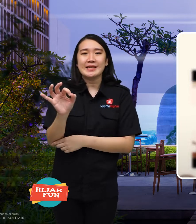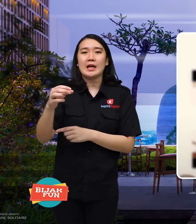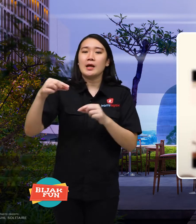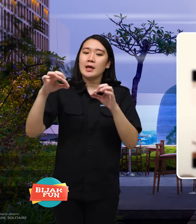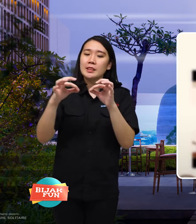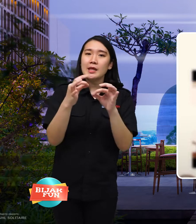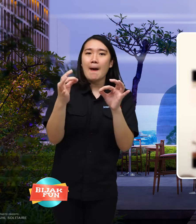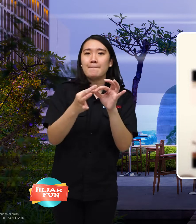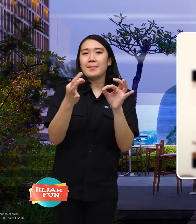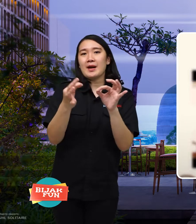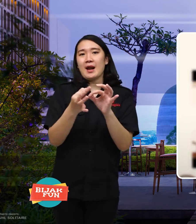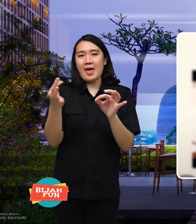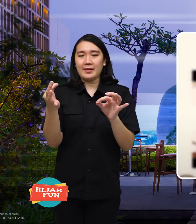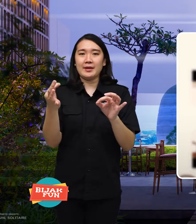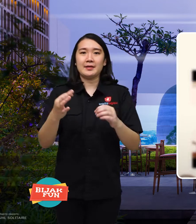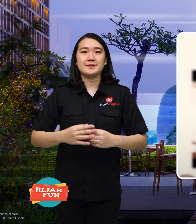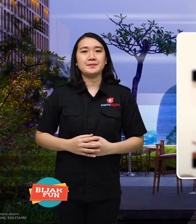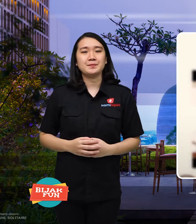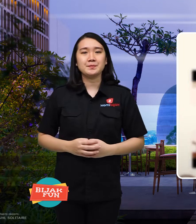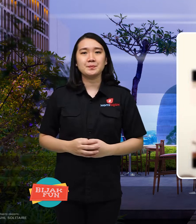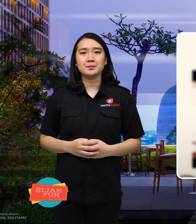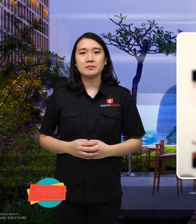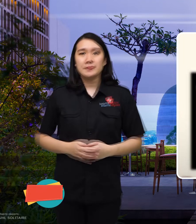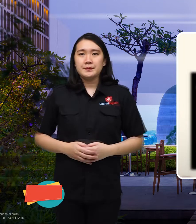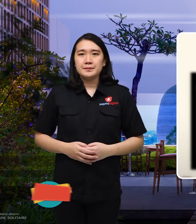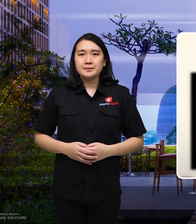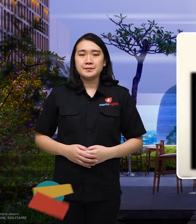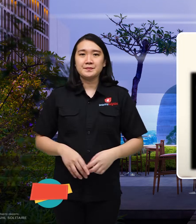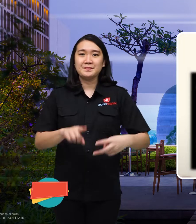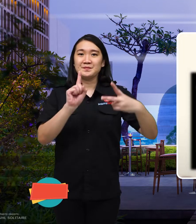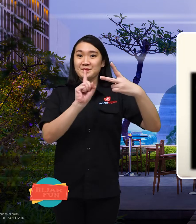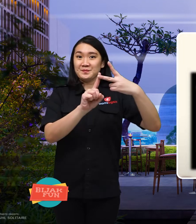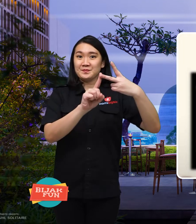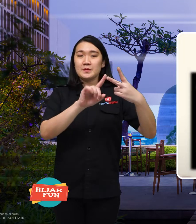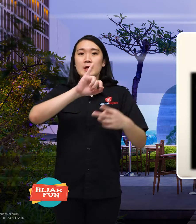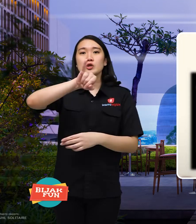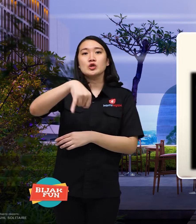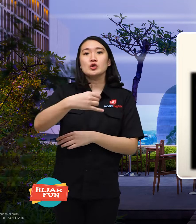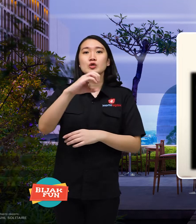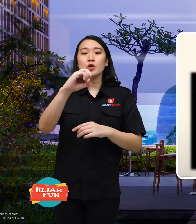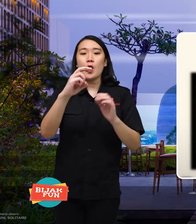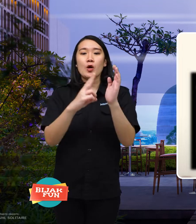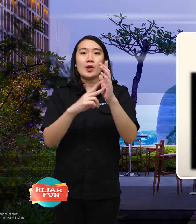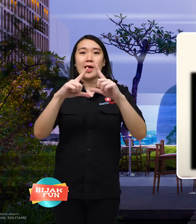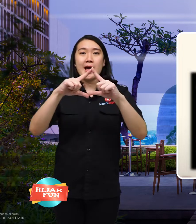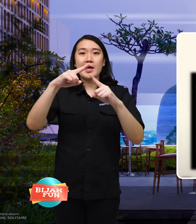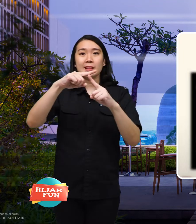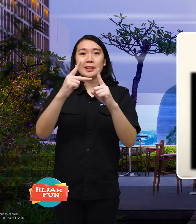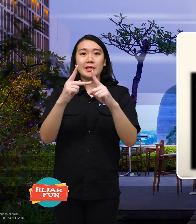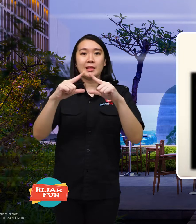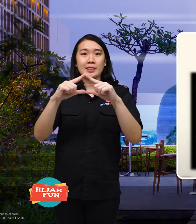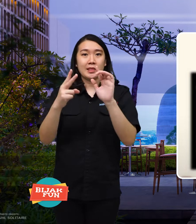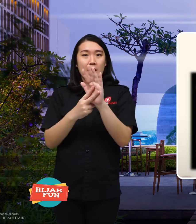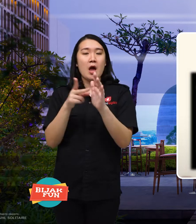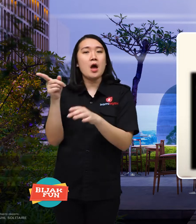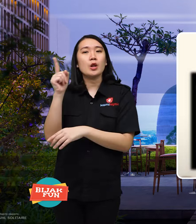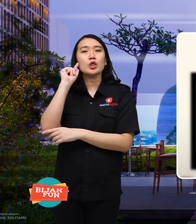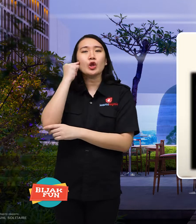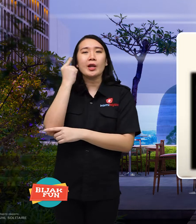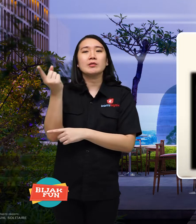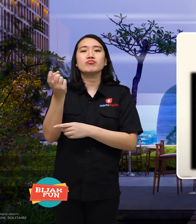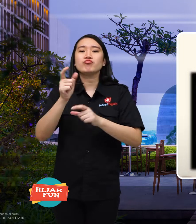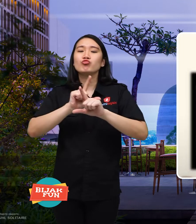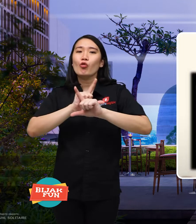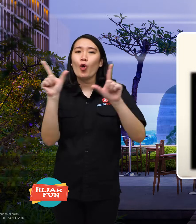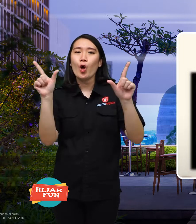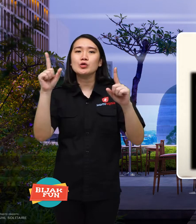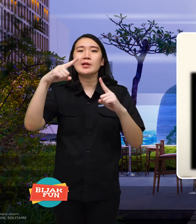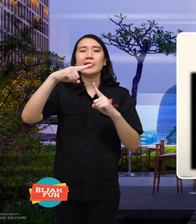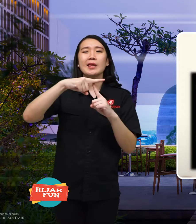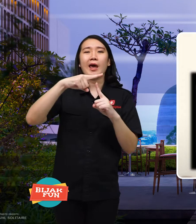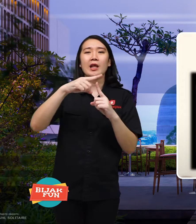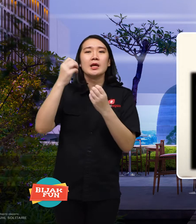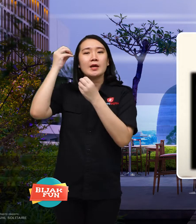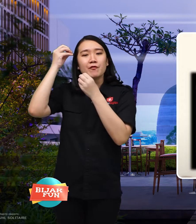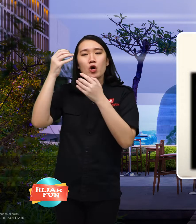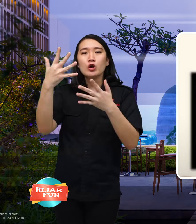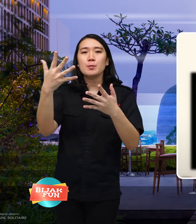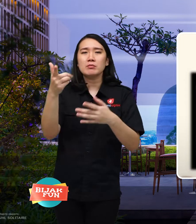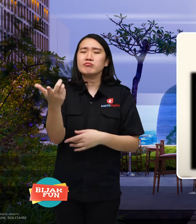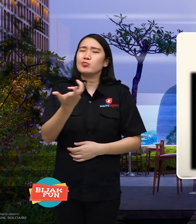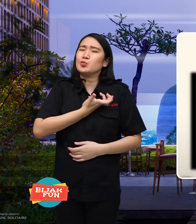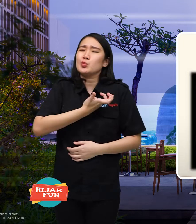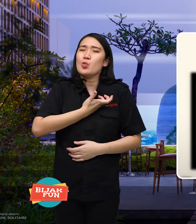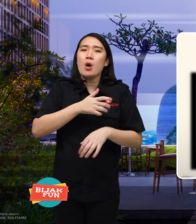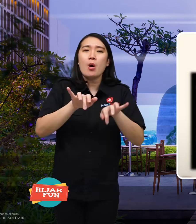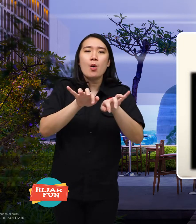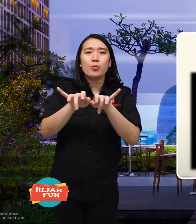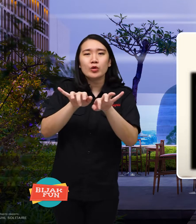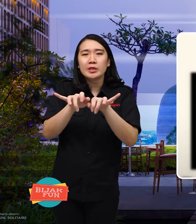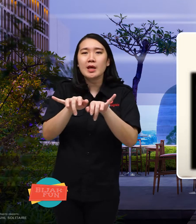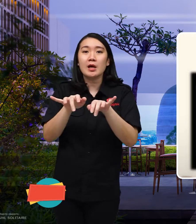Both Jonathan Deaf graduated from Information Engineering, likes computers and now works in IT.